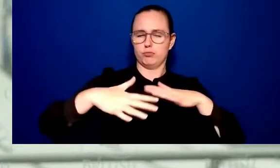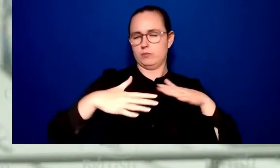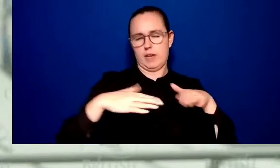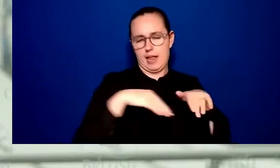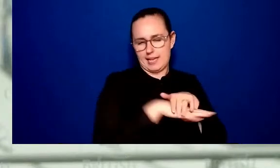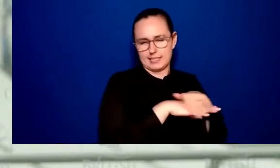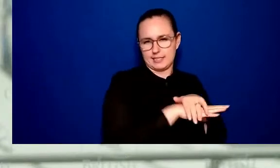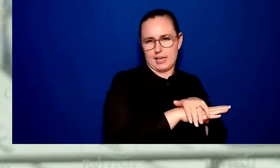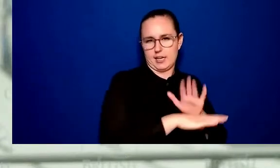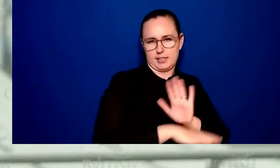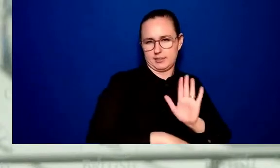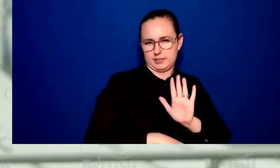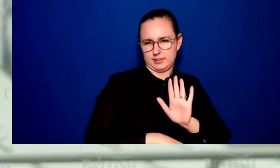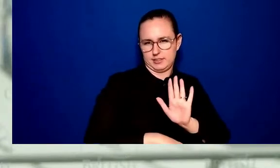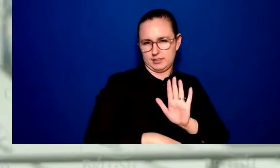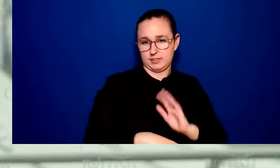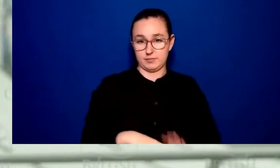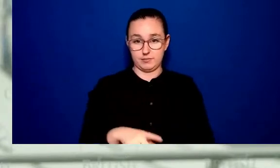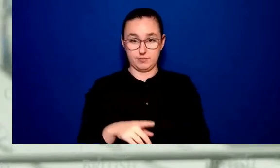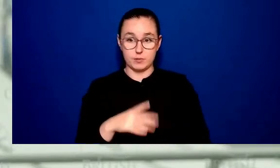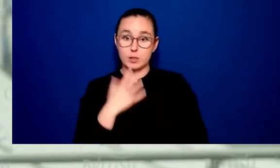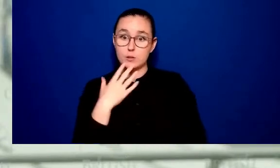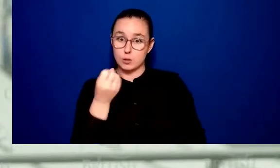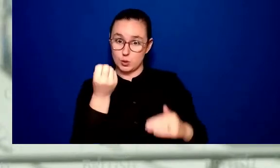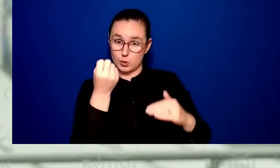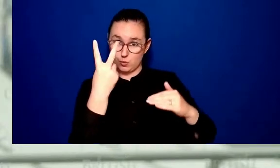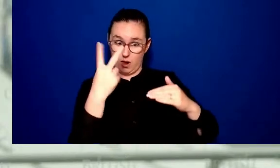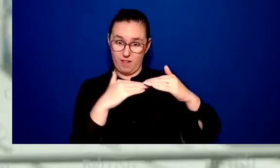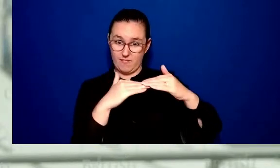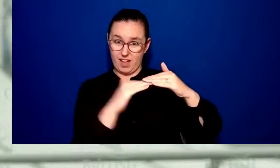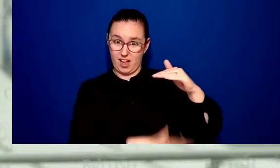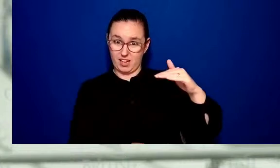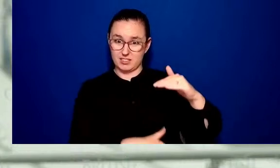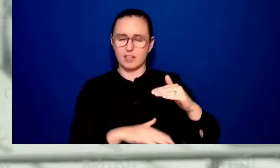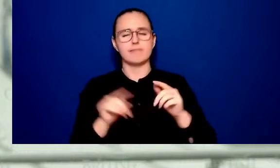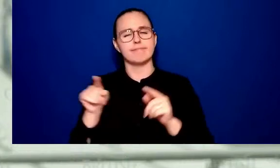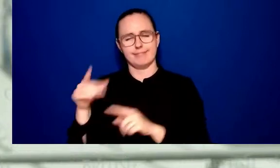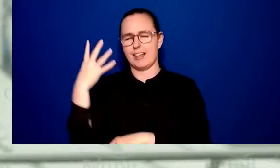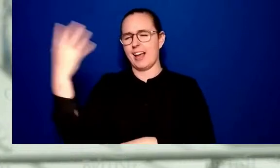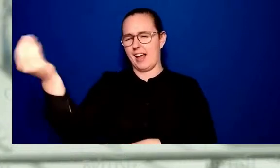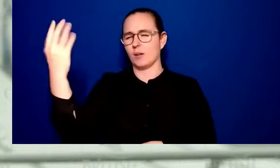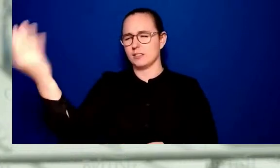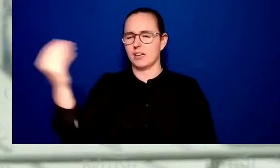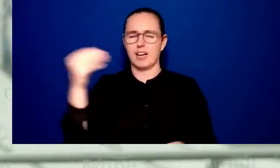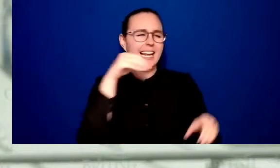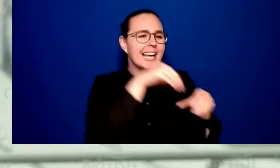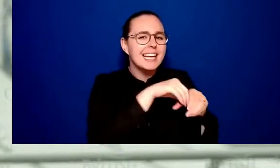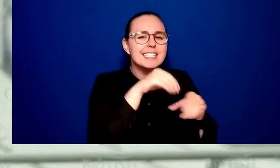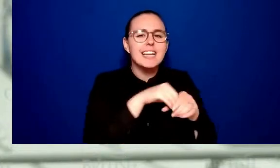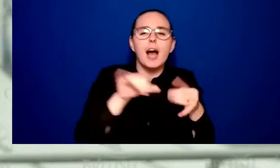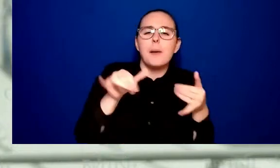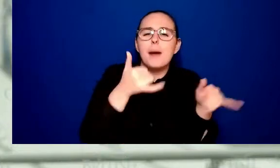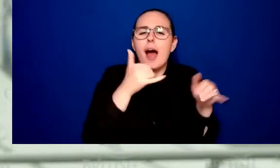are under 12 and not yet vaccinated, So I think that's a good thing to start thinking